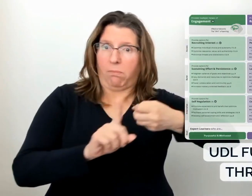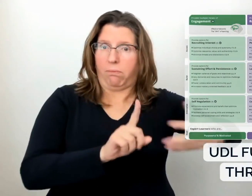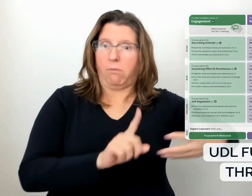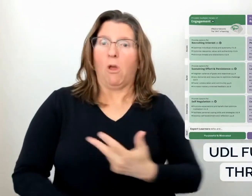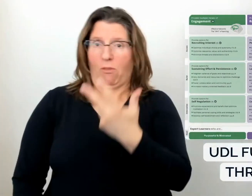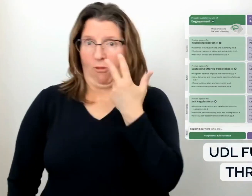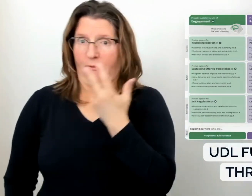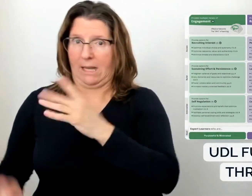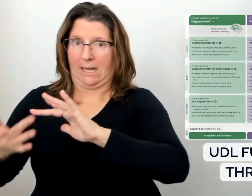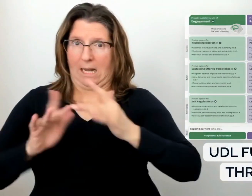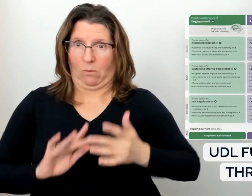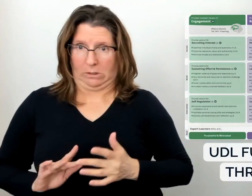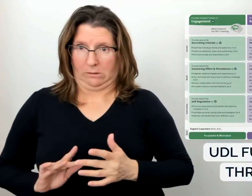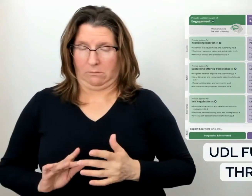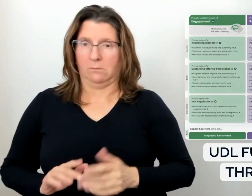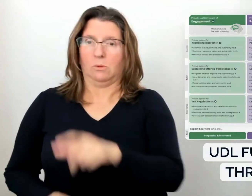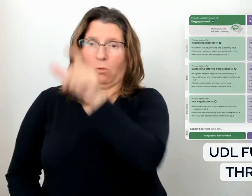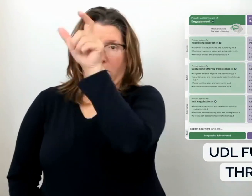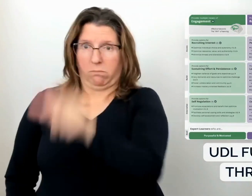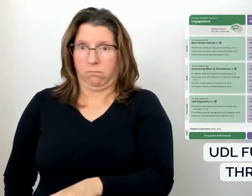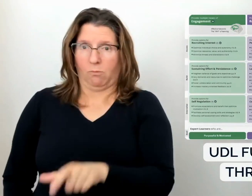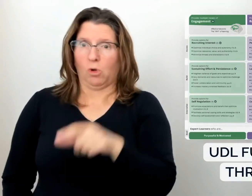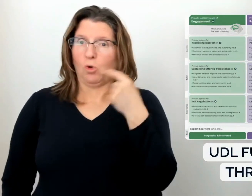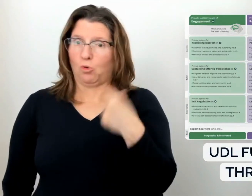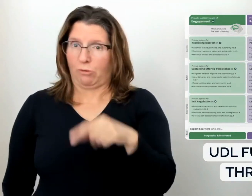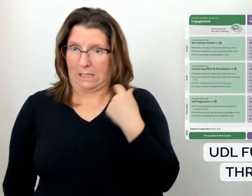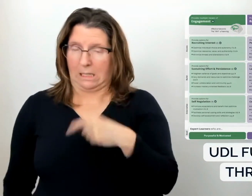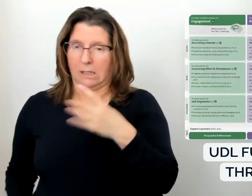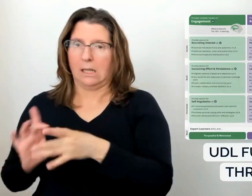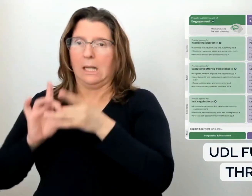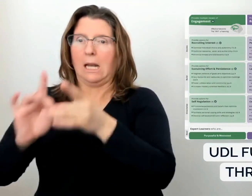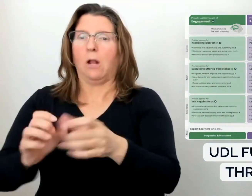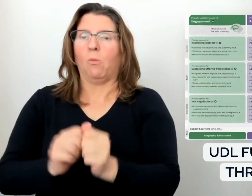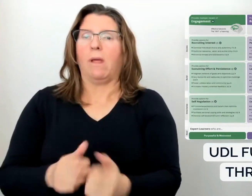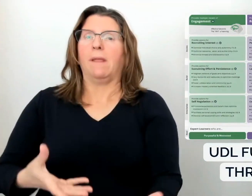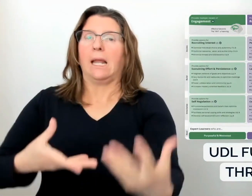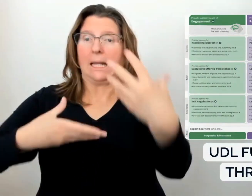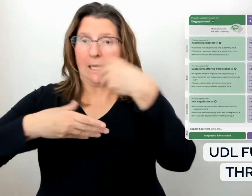This table summarizes the key concepts and principles associated with each of the networks.